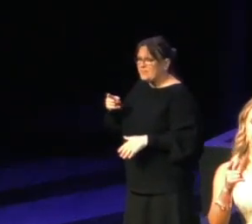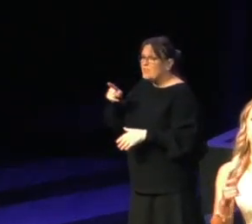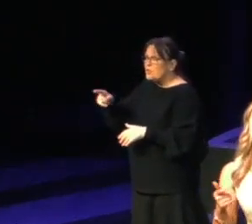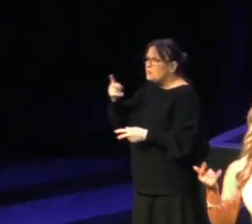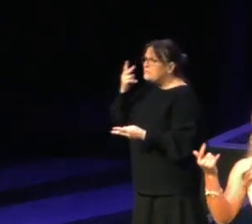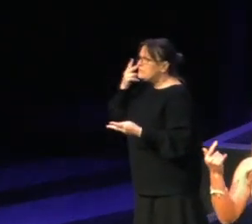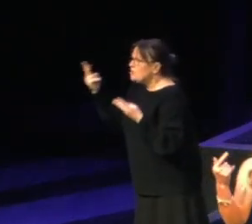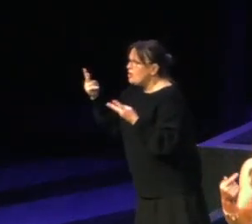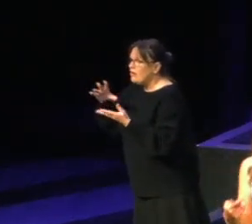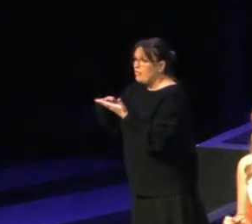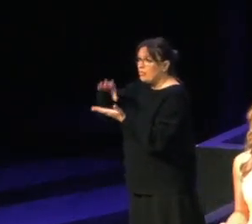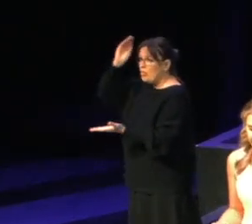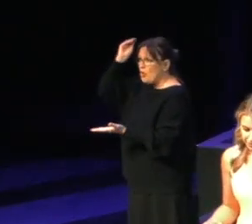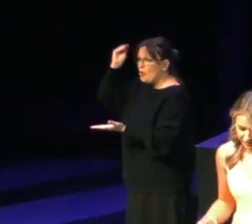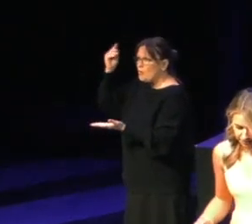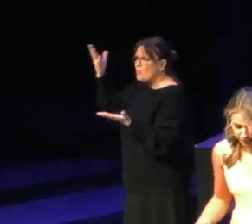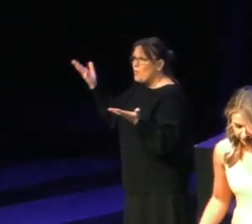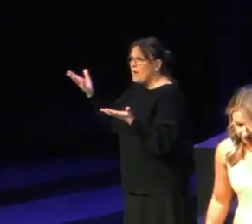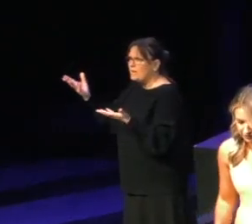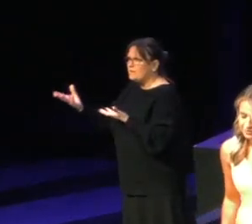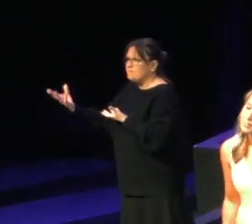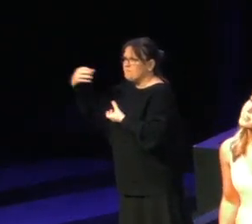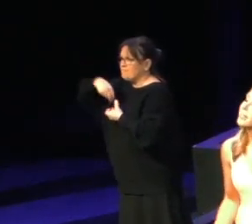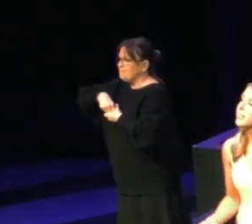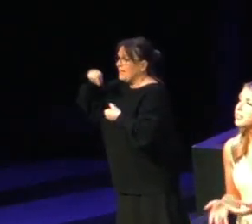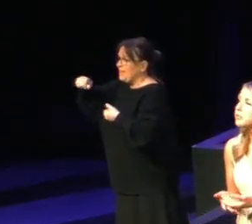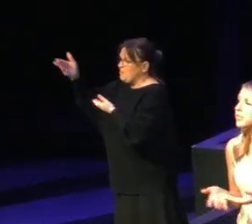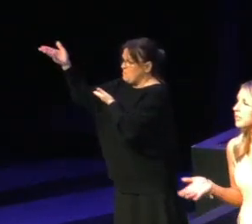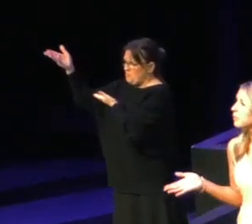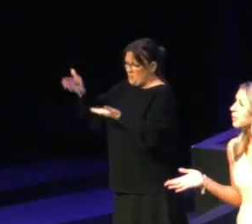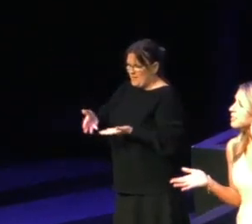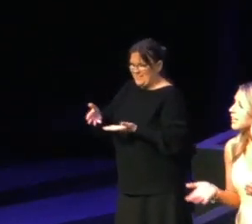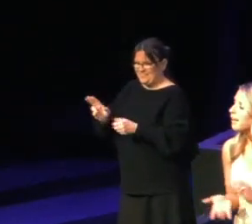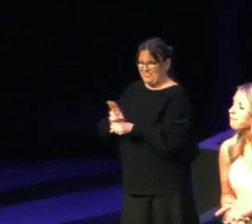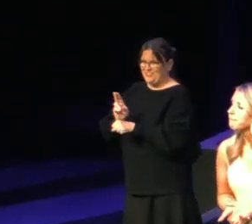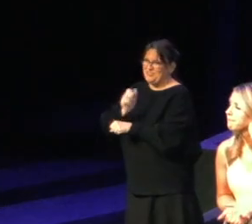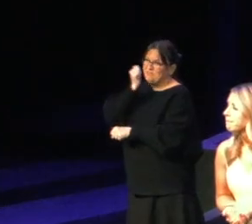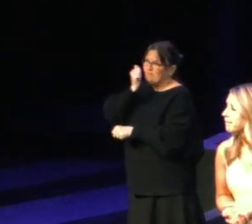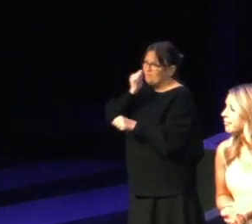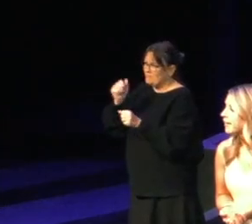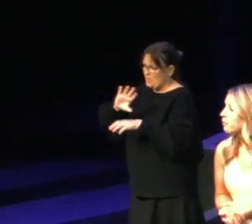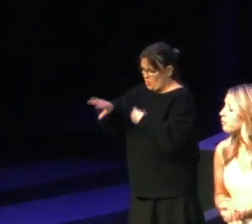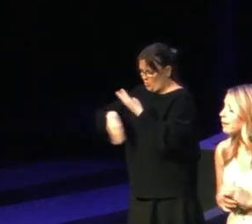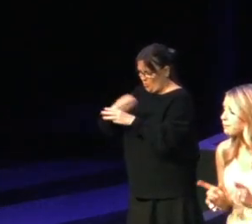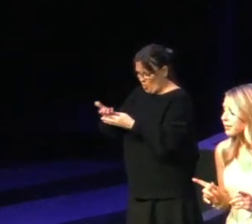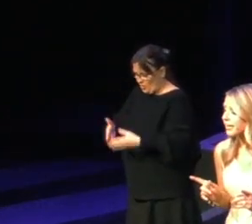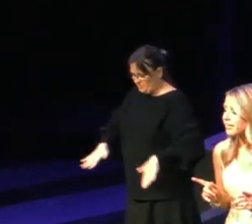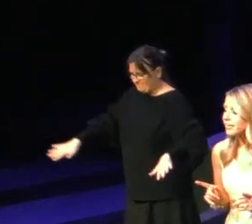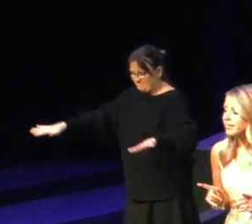that you can bring down that mountaintop with you and use in the world today. Remembering